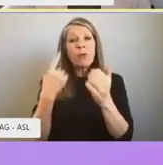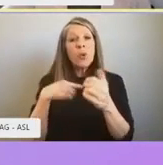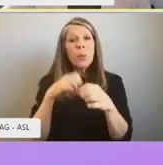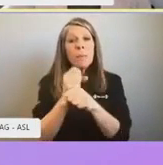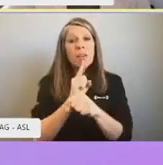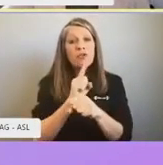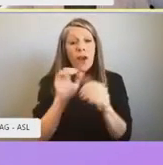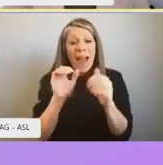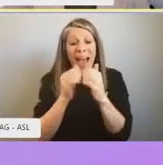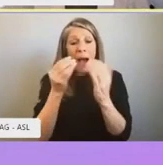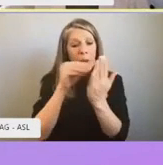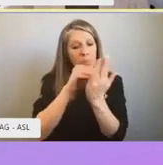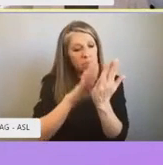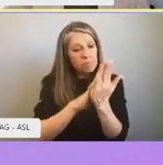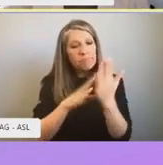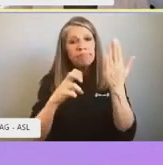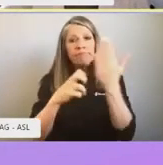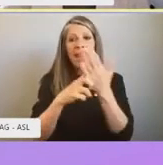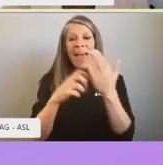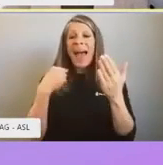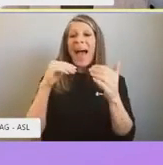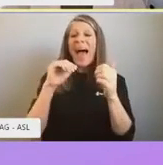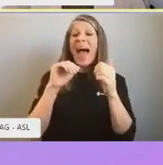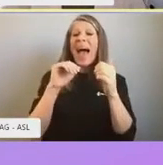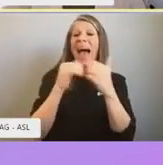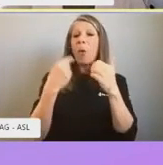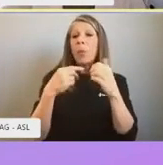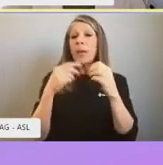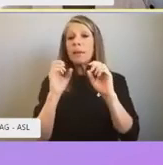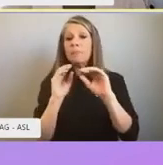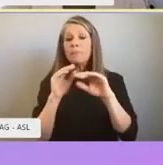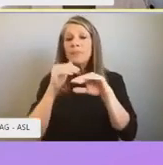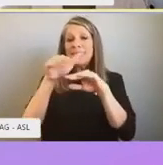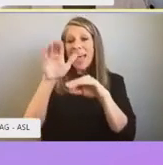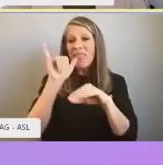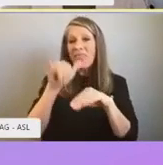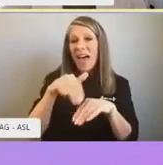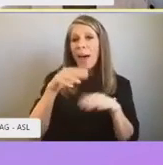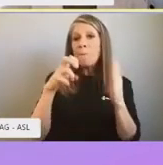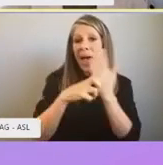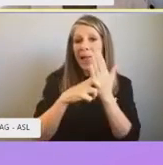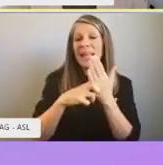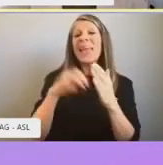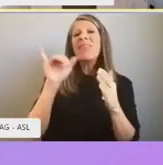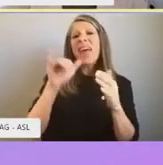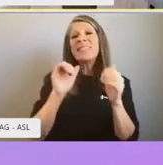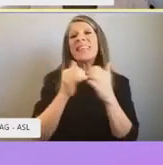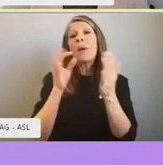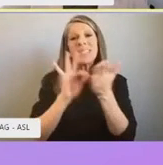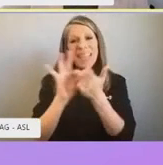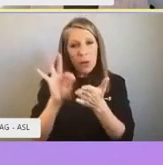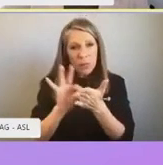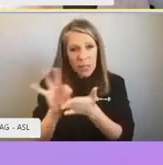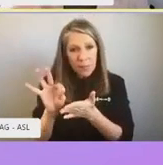along that's new is what we call encryption technology. How do we make sure that the way we mark the